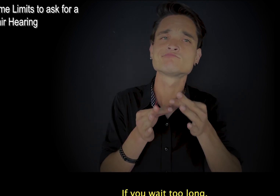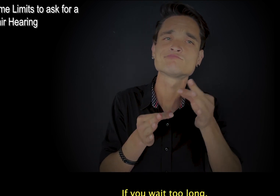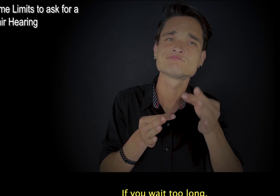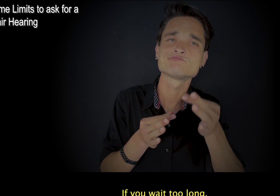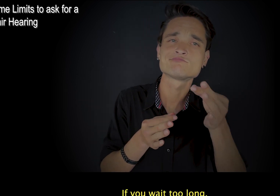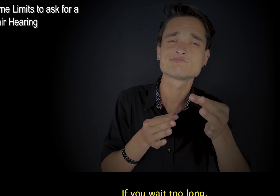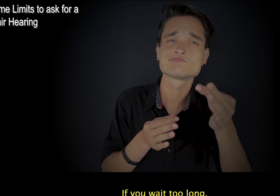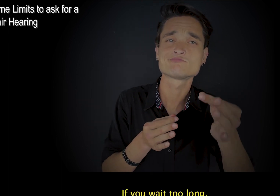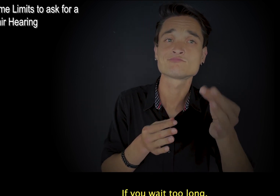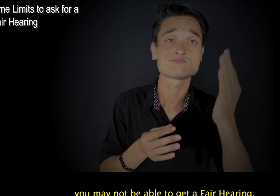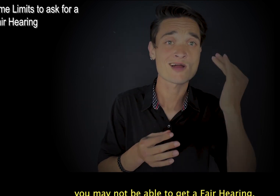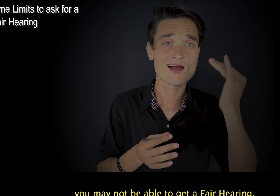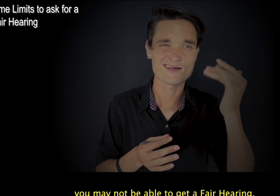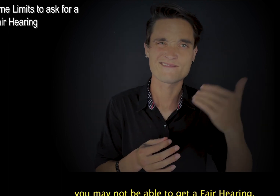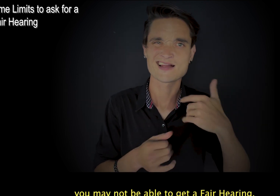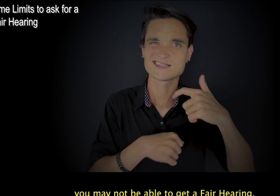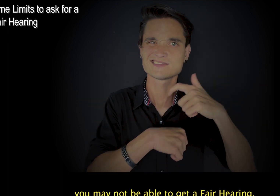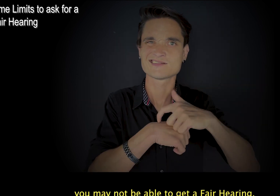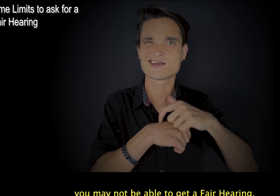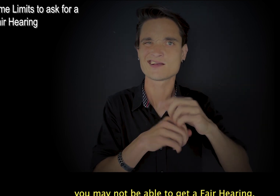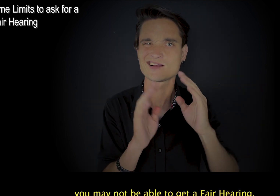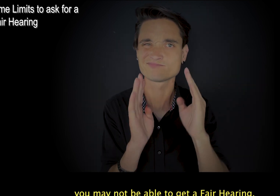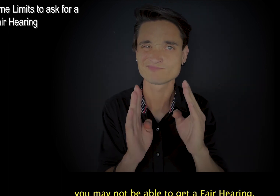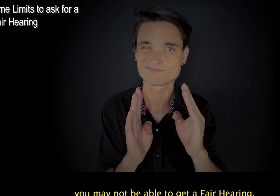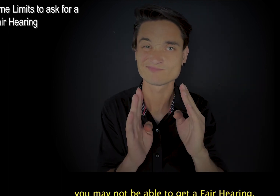If you wait too long, you may not be able to get a Fair Hearing.